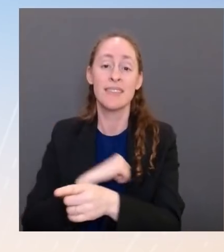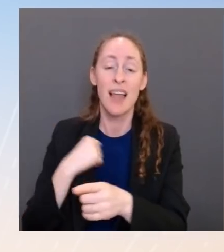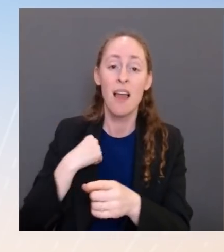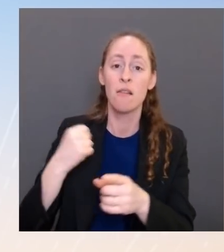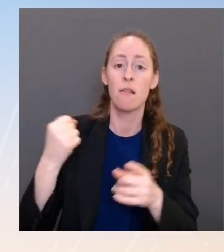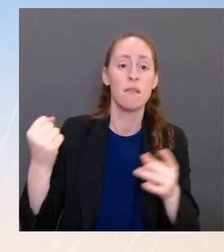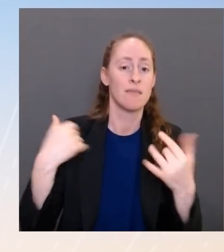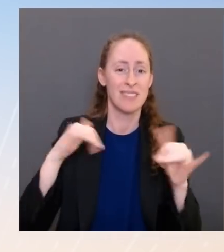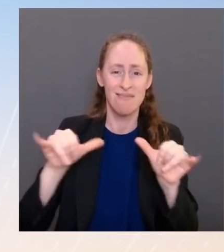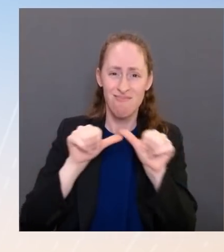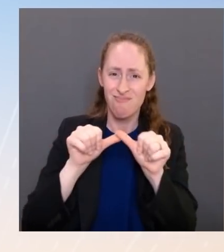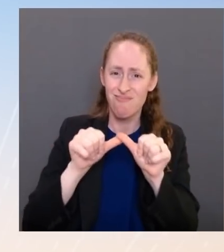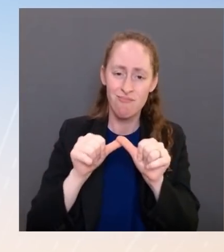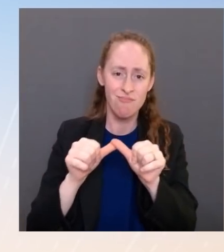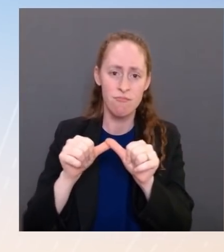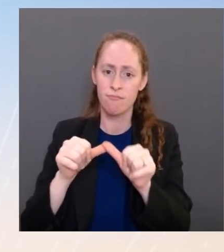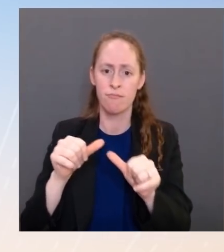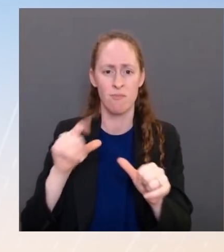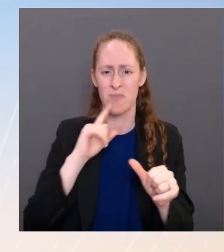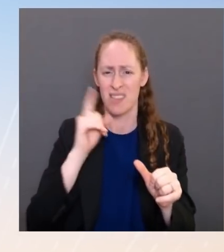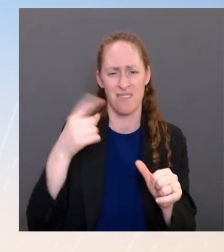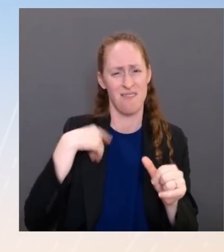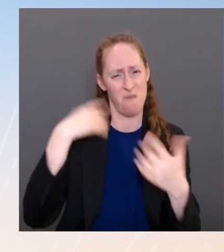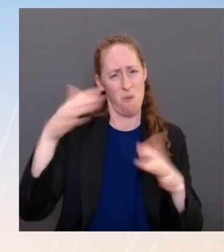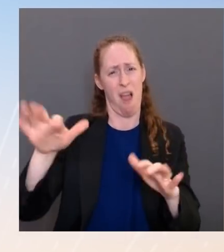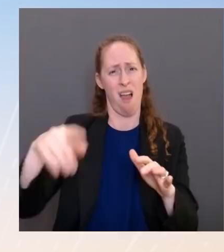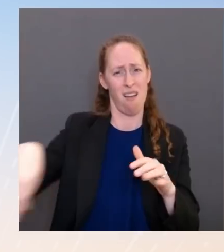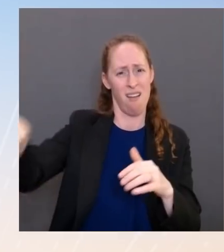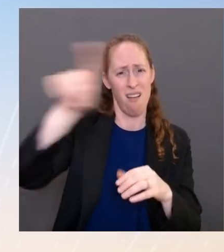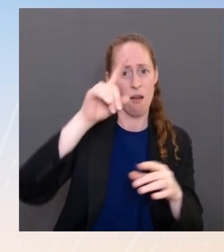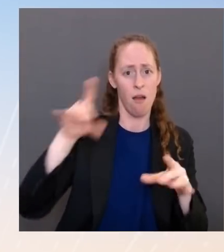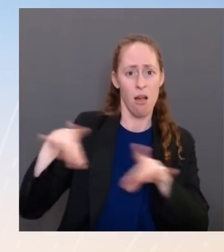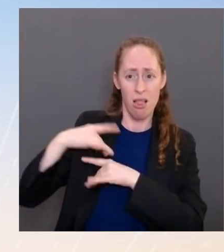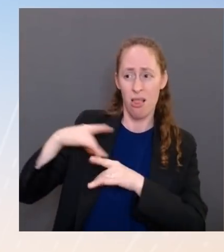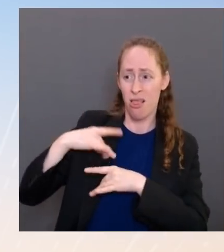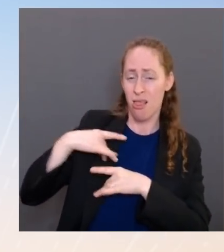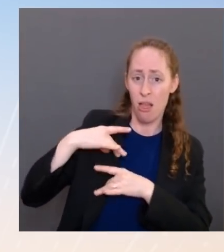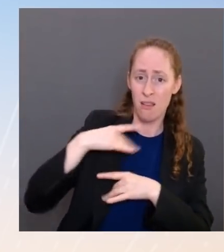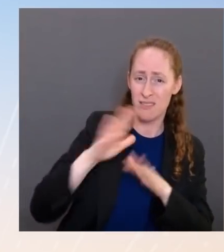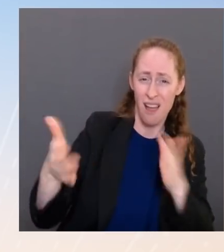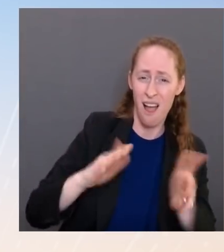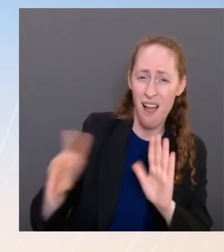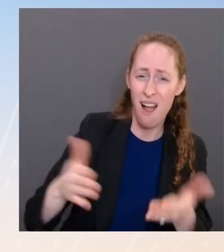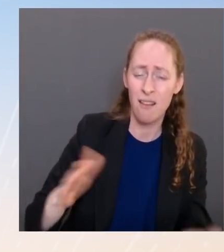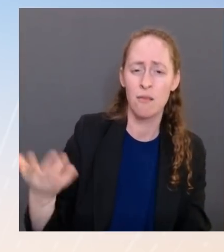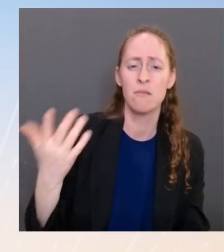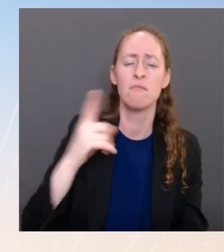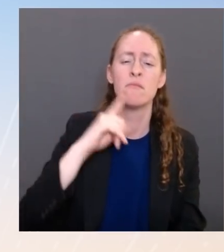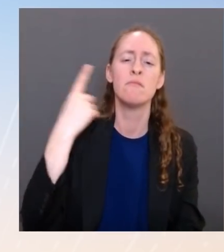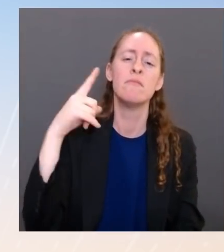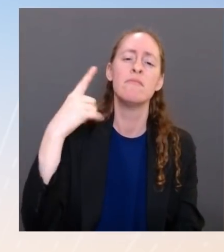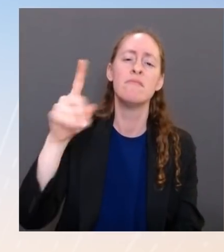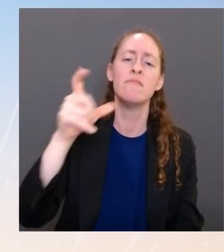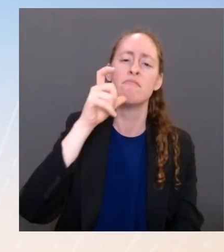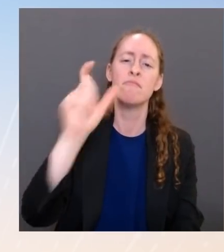And why? Because we're going to exhaust our treatment supply, we'll lose out to other countries on promising new treatments, we'll lose our place in line for America